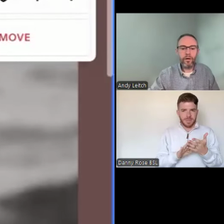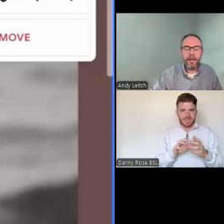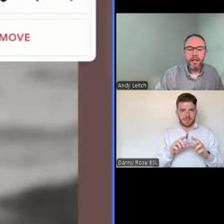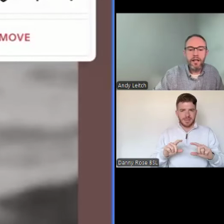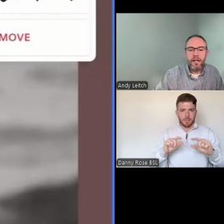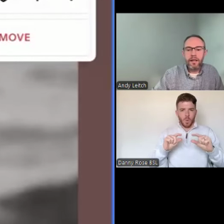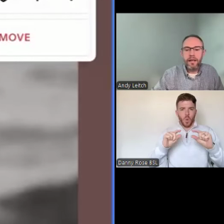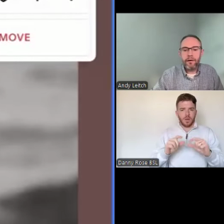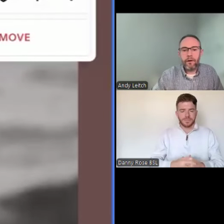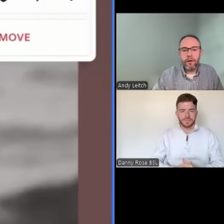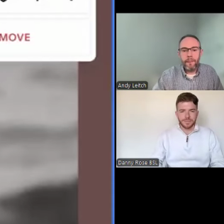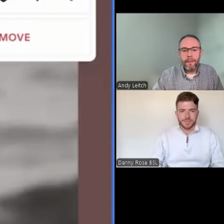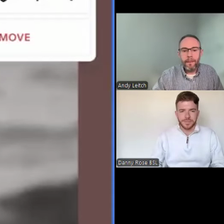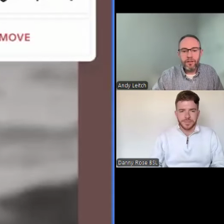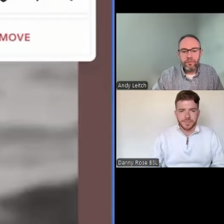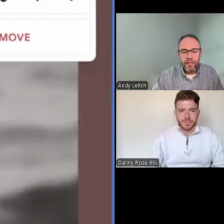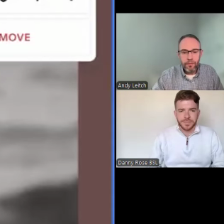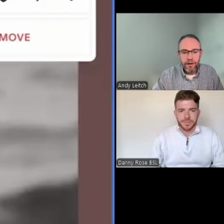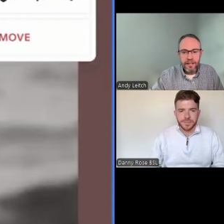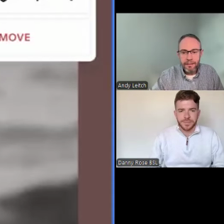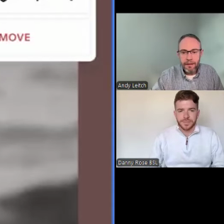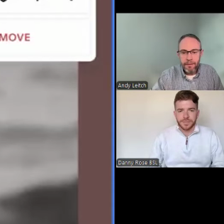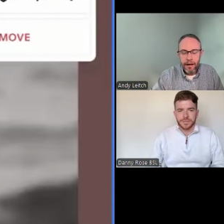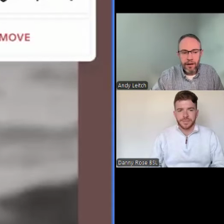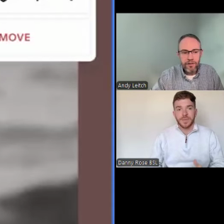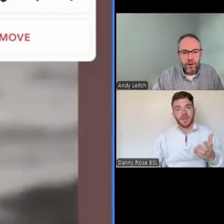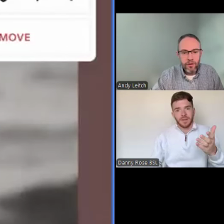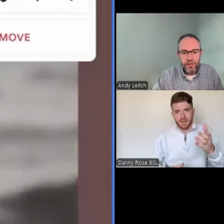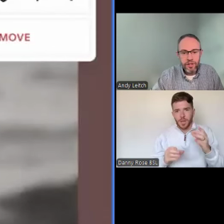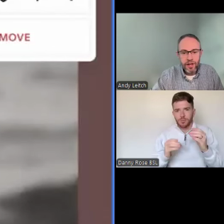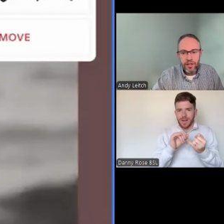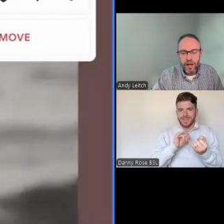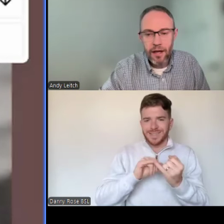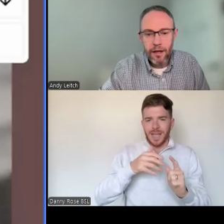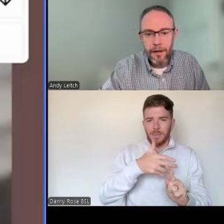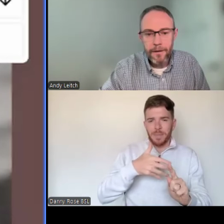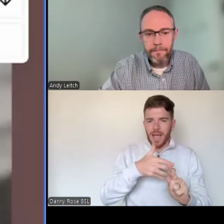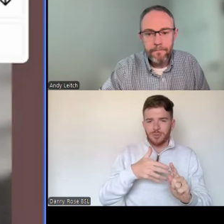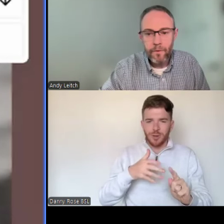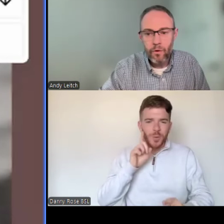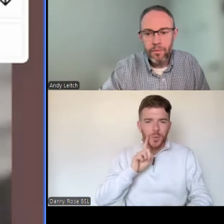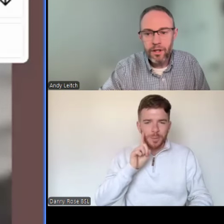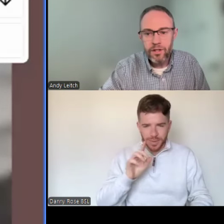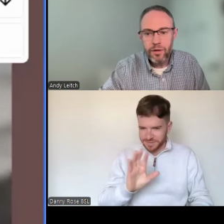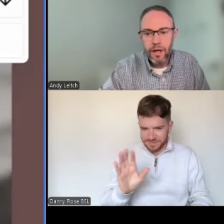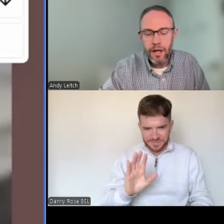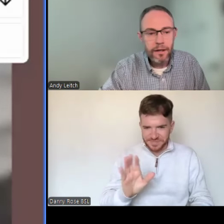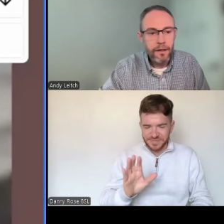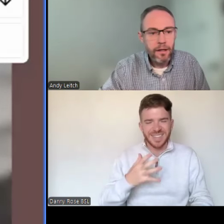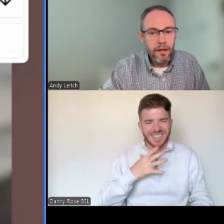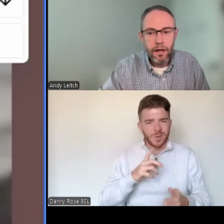Okay. Now that's obviously not Brandy Snap in the background, so I want to change that. What I'm going to do here,